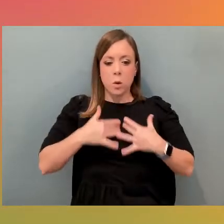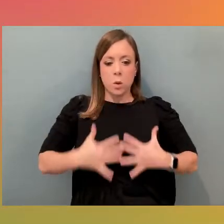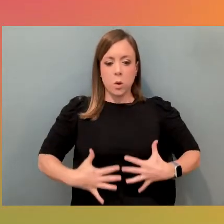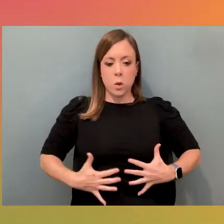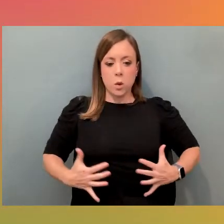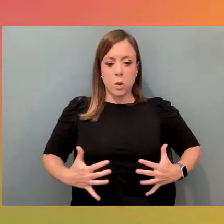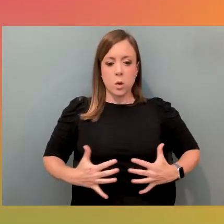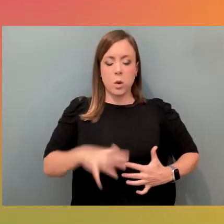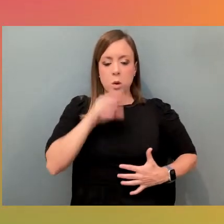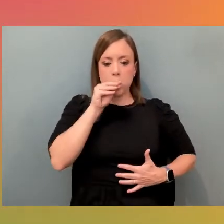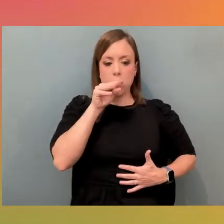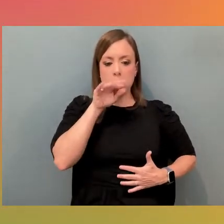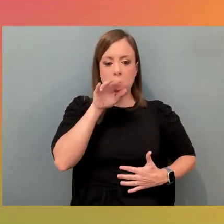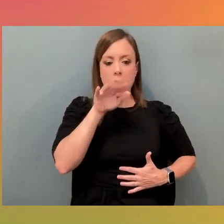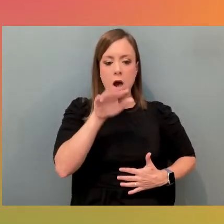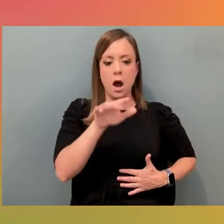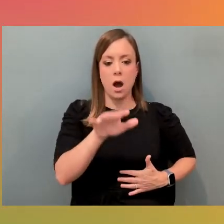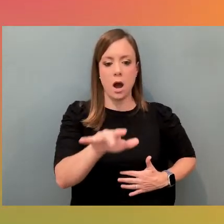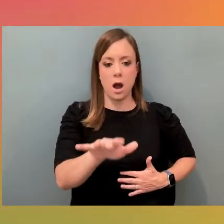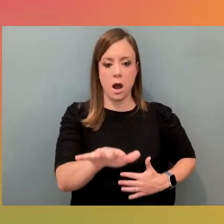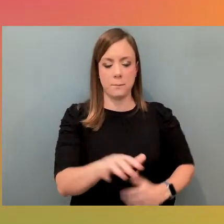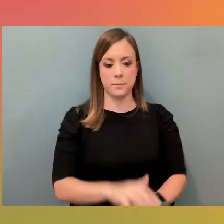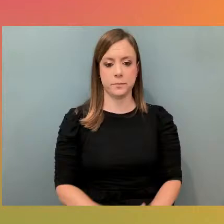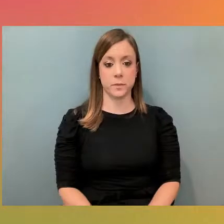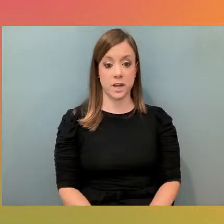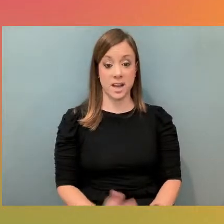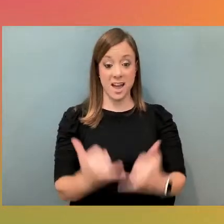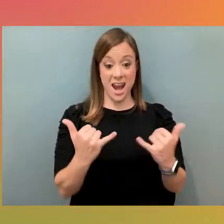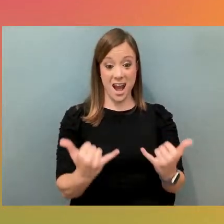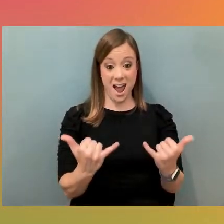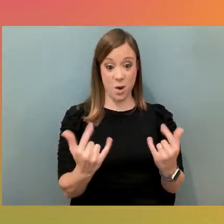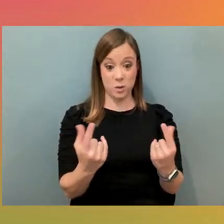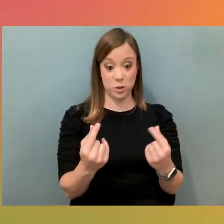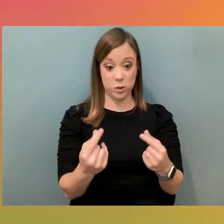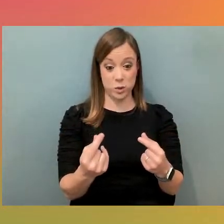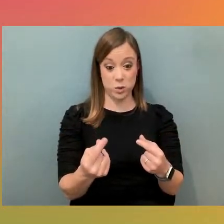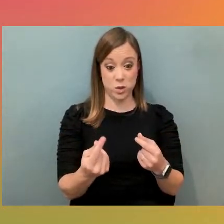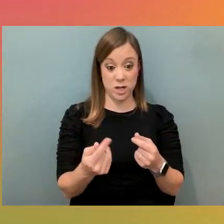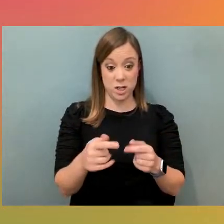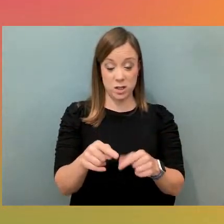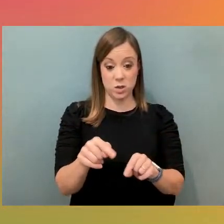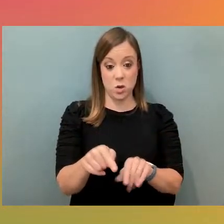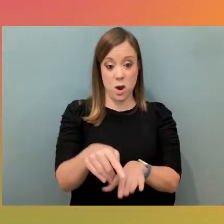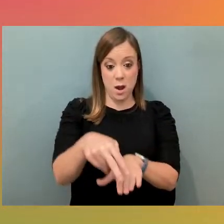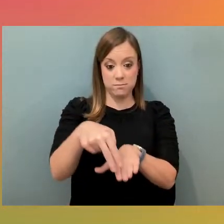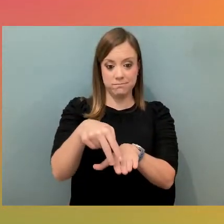CENTER. AND TAKE ONE MORE INHALE HERE. AND EXHALE.